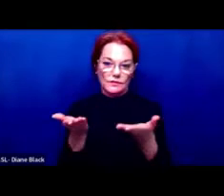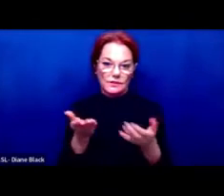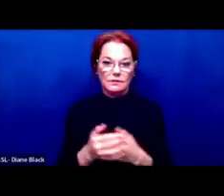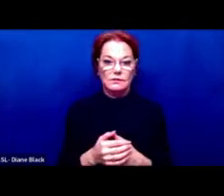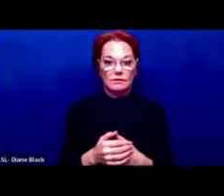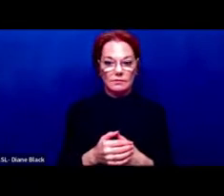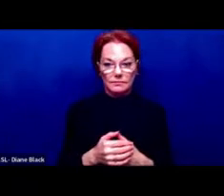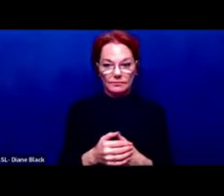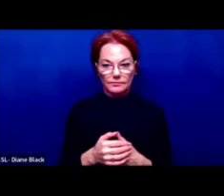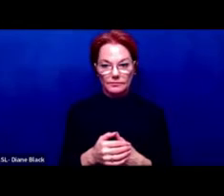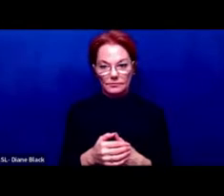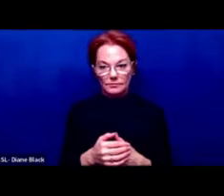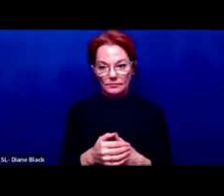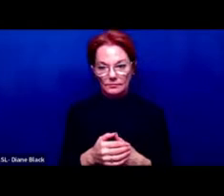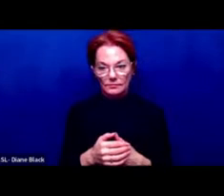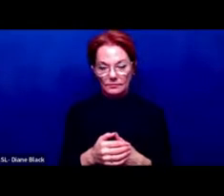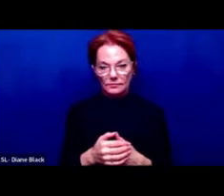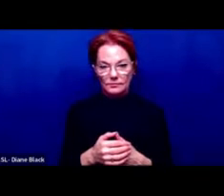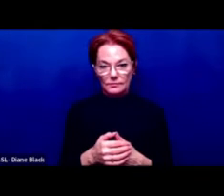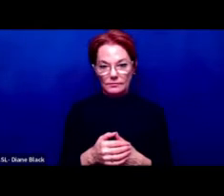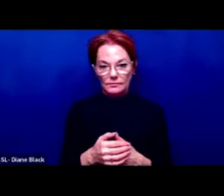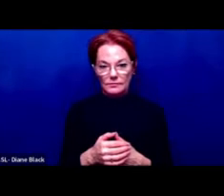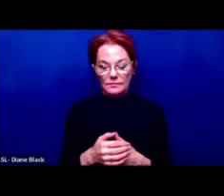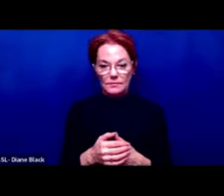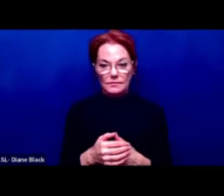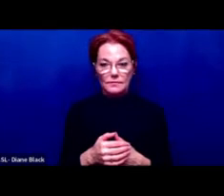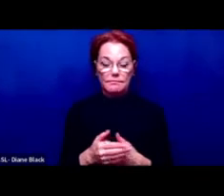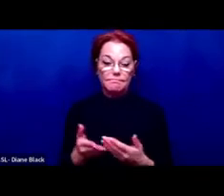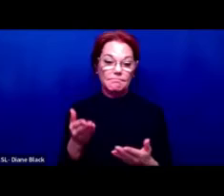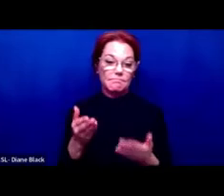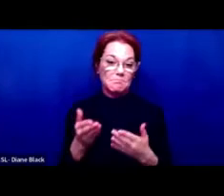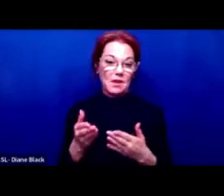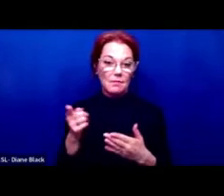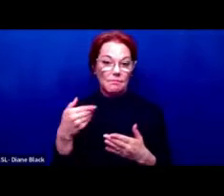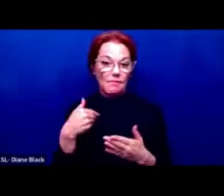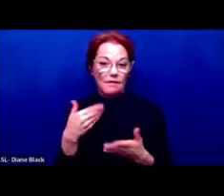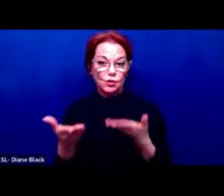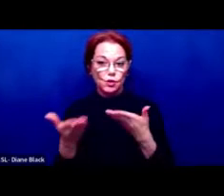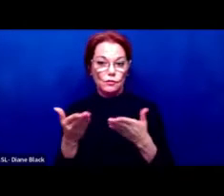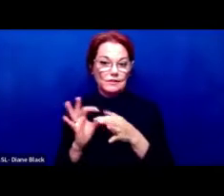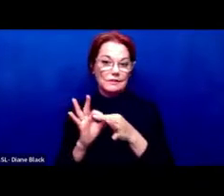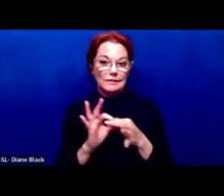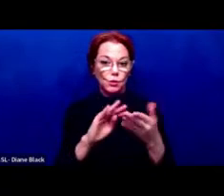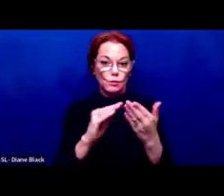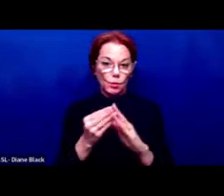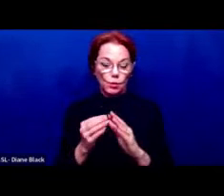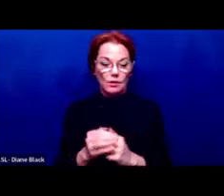you know, benefit from services that are identified within their community, some individuals may have to go to a nursing home,